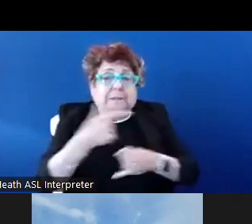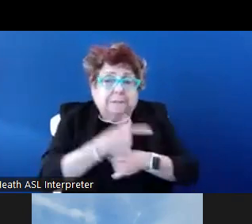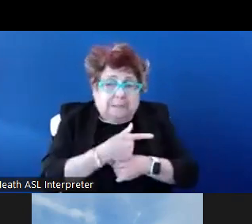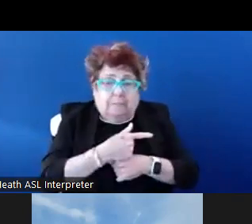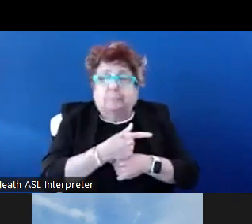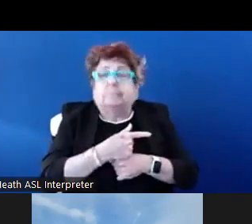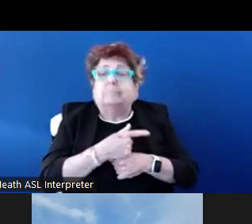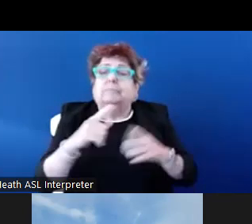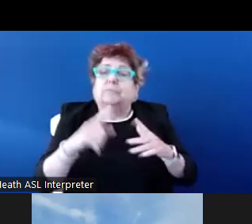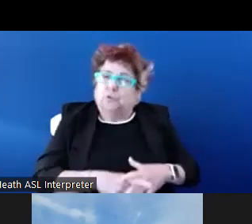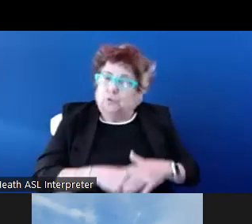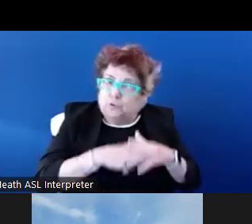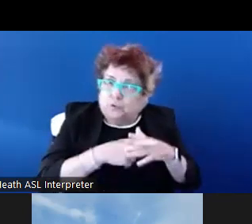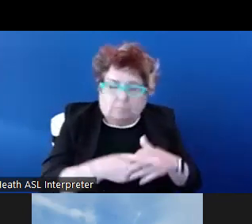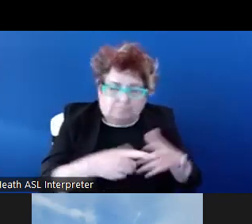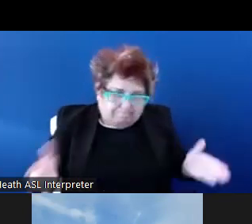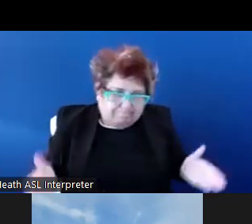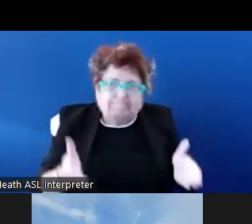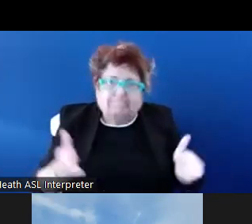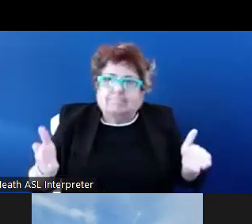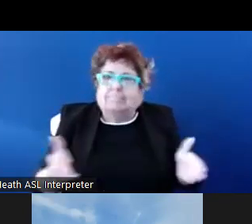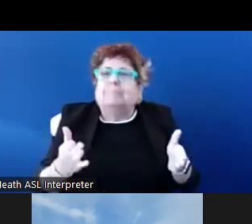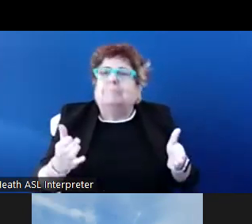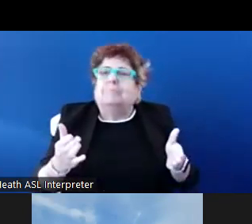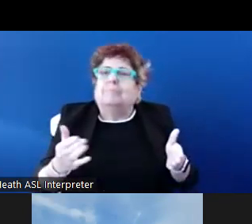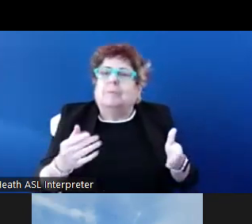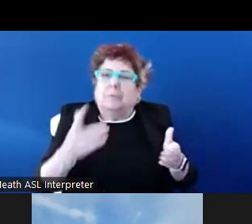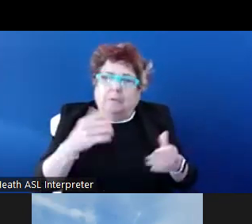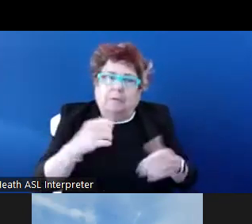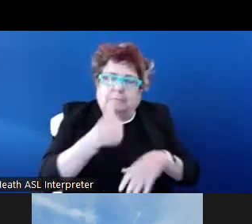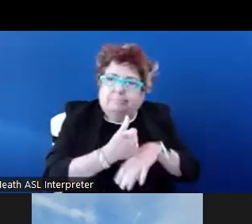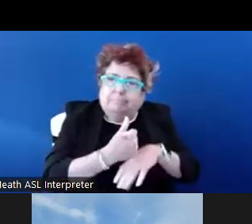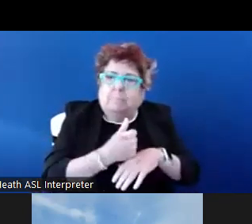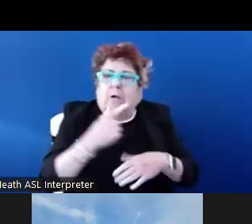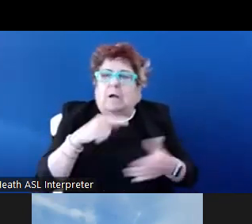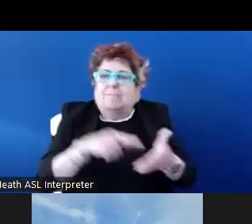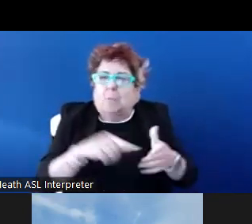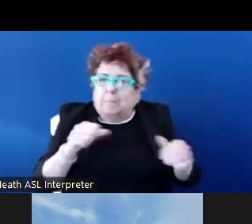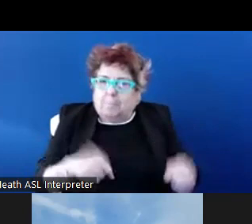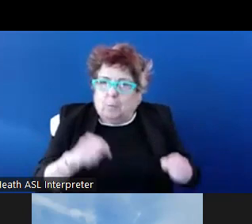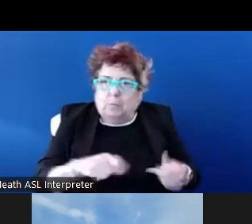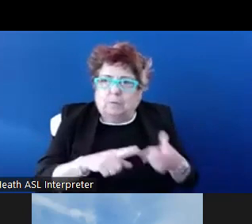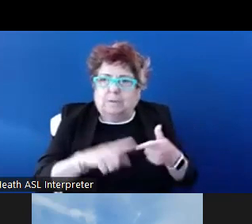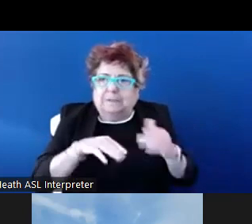and to truly get moving on affordable, accessible, stable housing for the people we collectively serve.